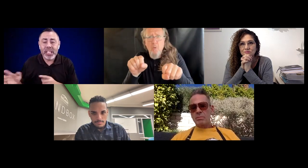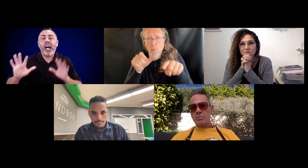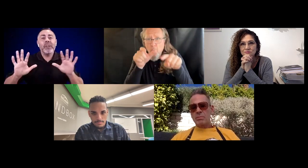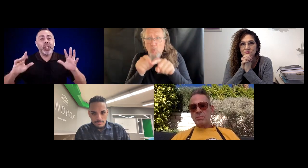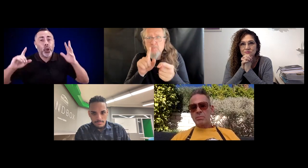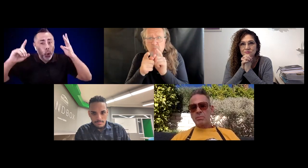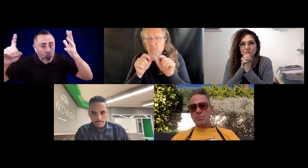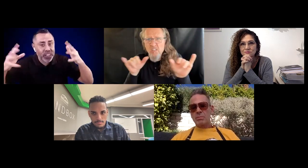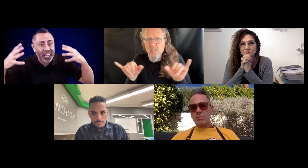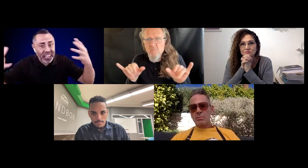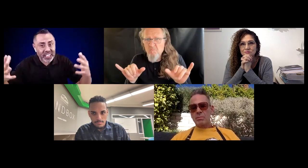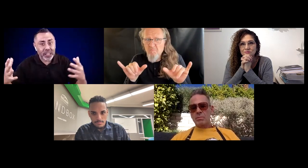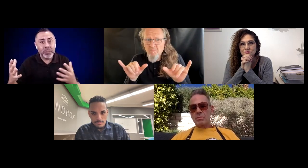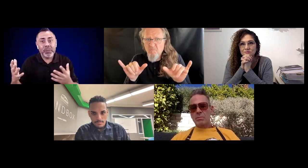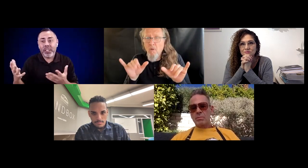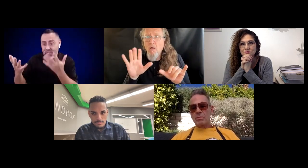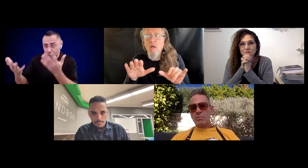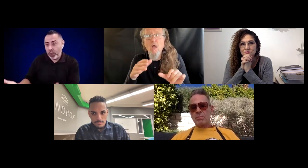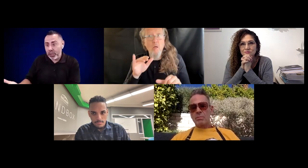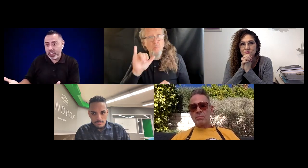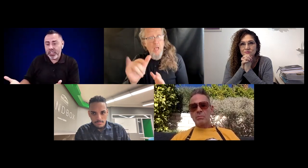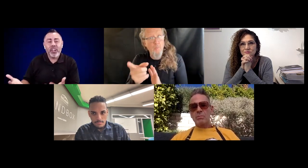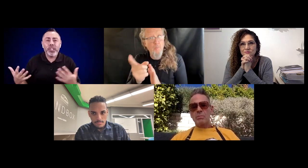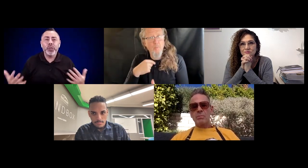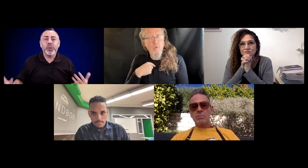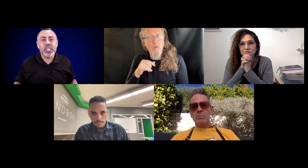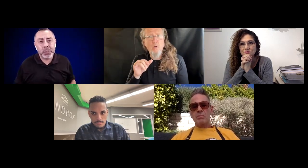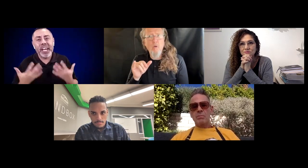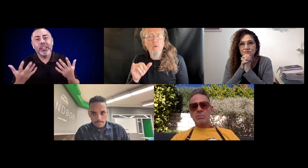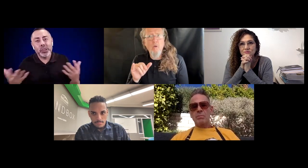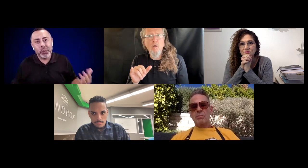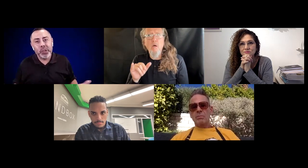However, the goal, the aim of these words are to inspire, to motivate.